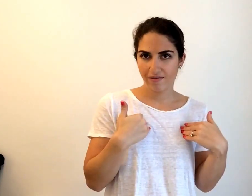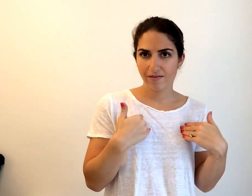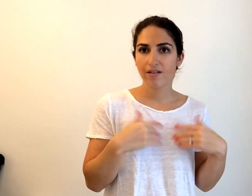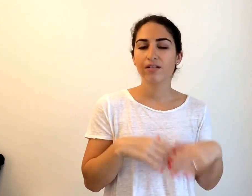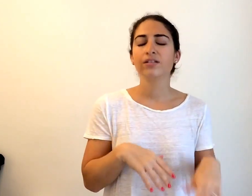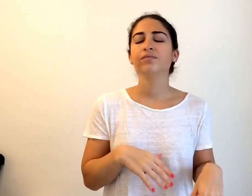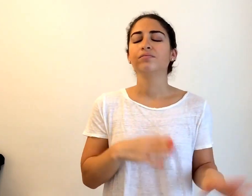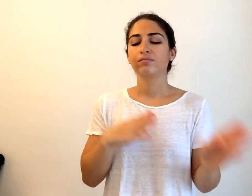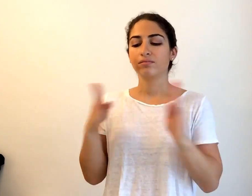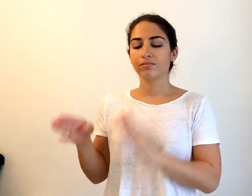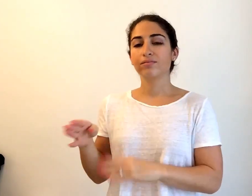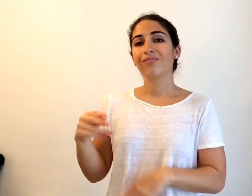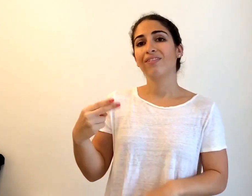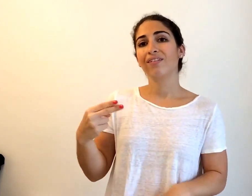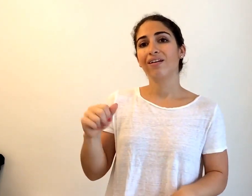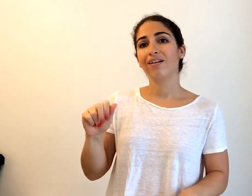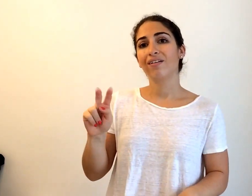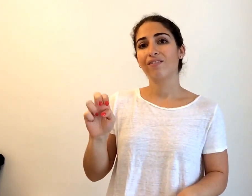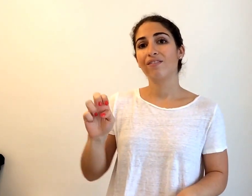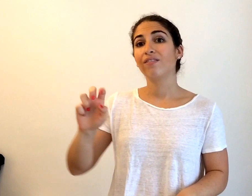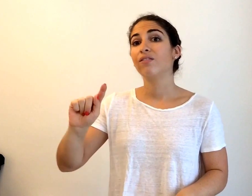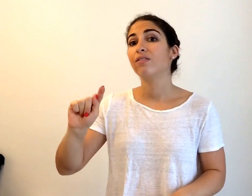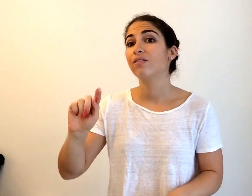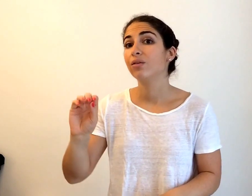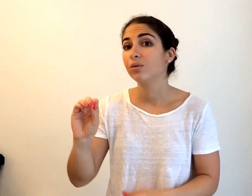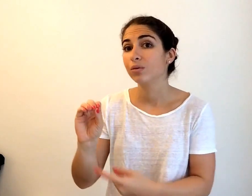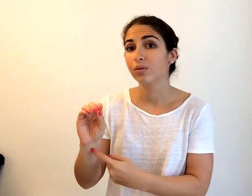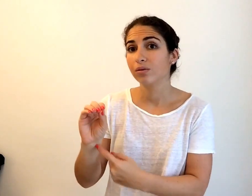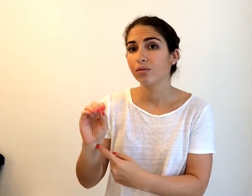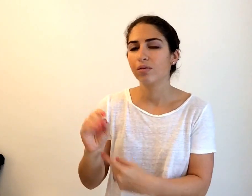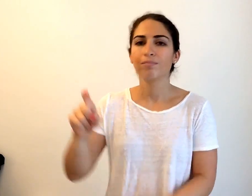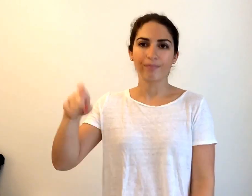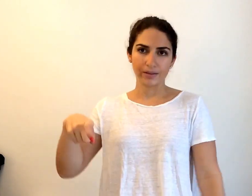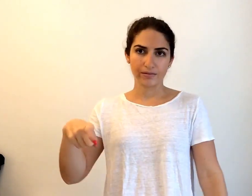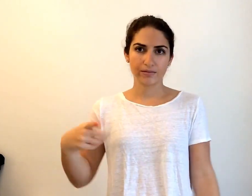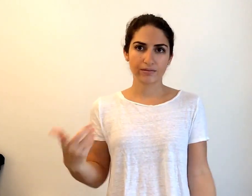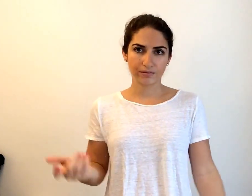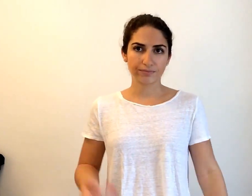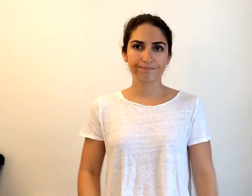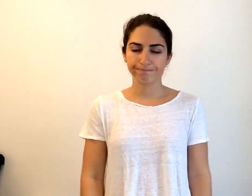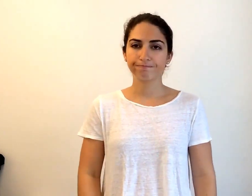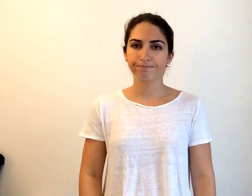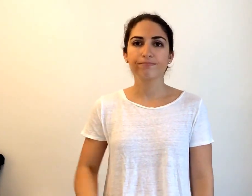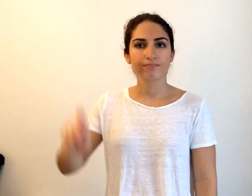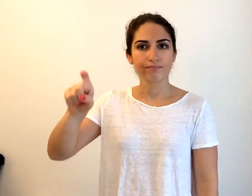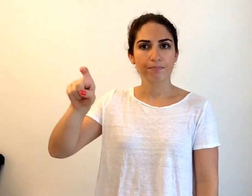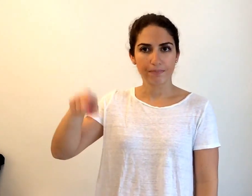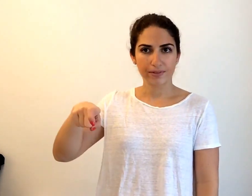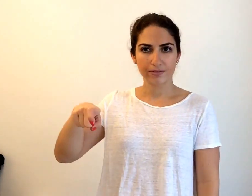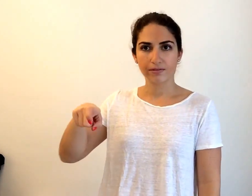you have, versus "HAVE TO" means must: MUST.